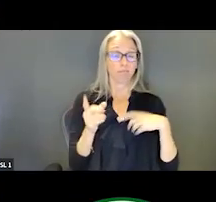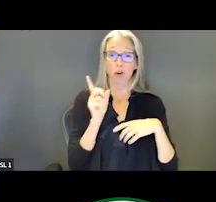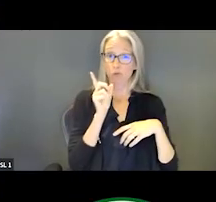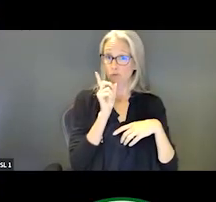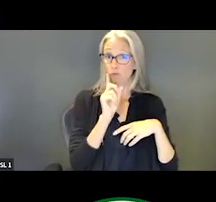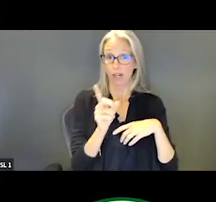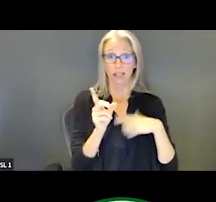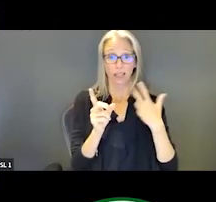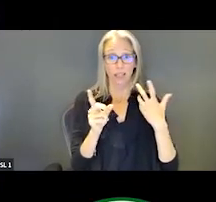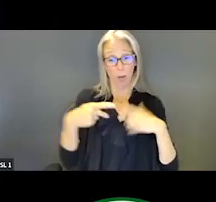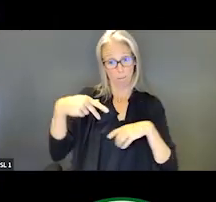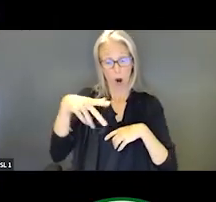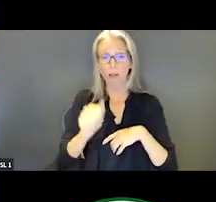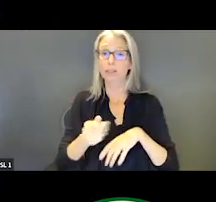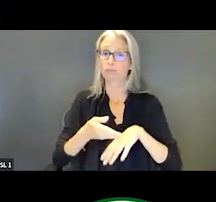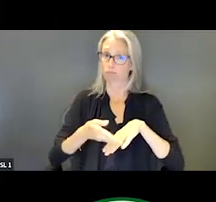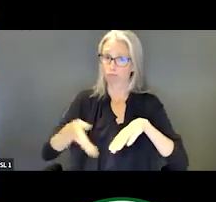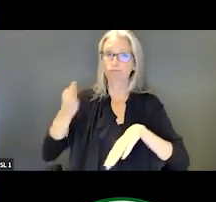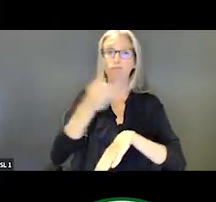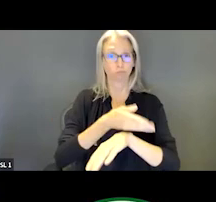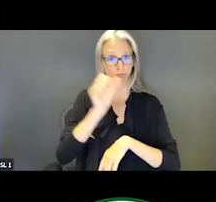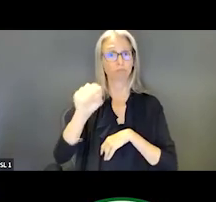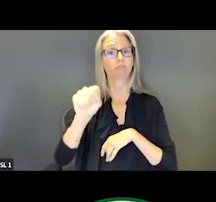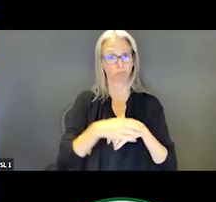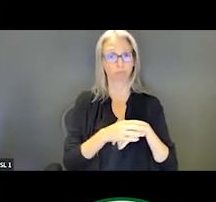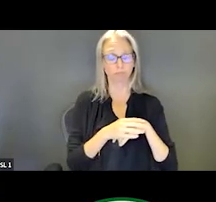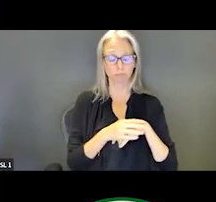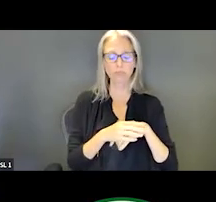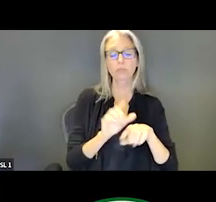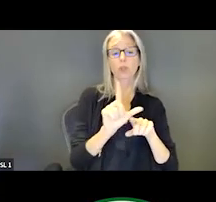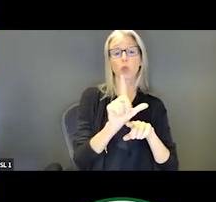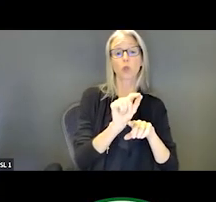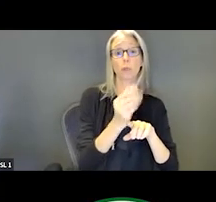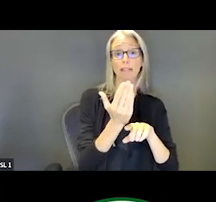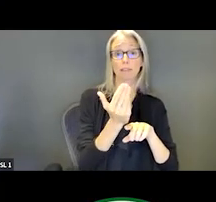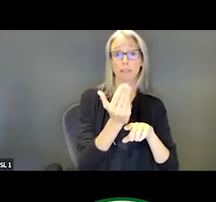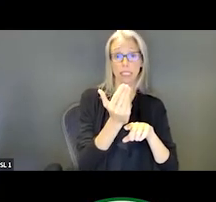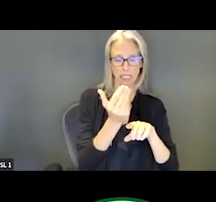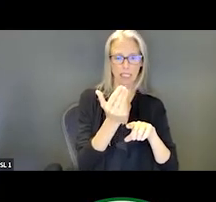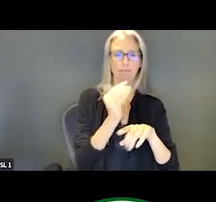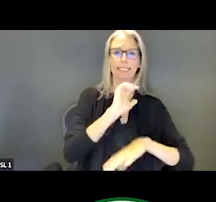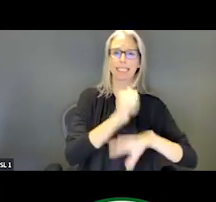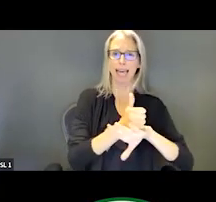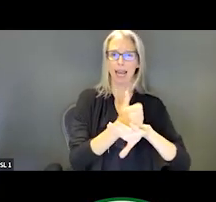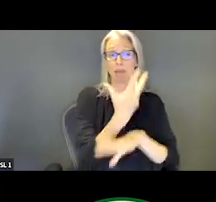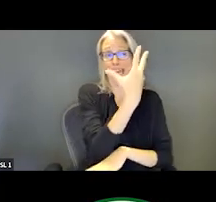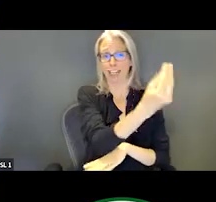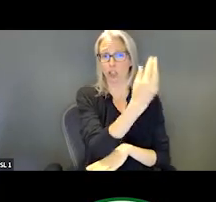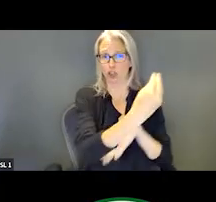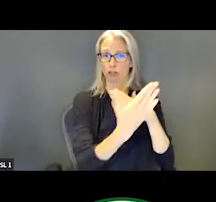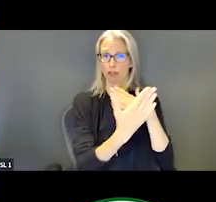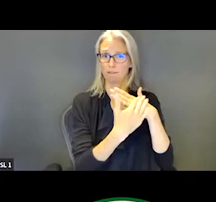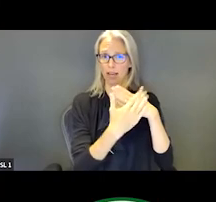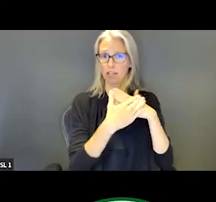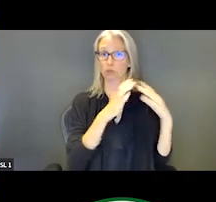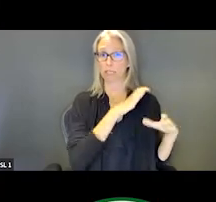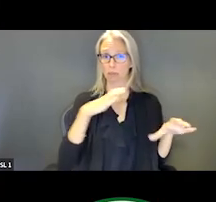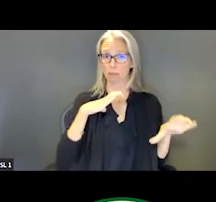it is she came to town and she tracked down the parks office which is in a nondescript